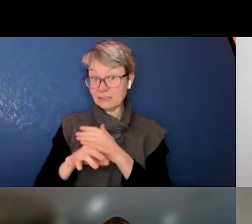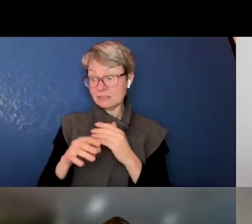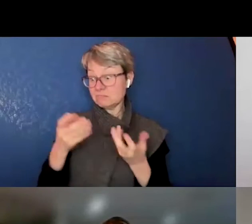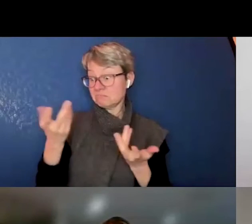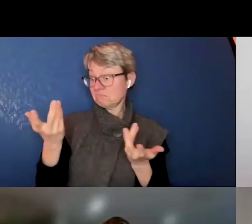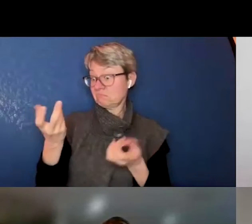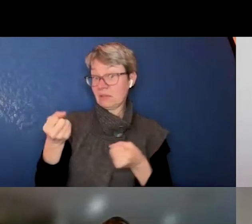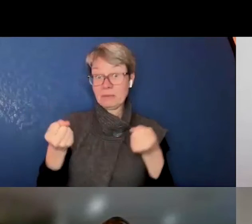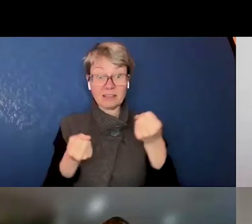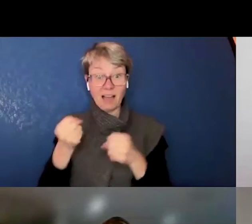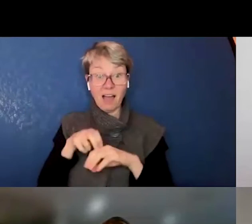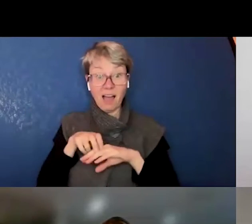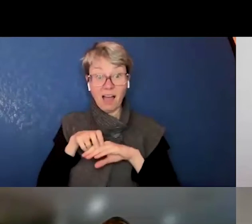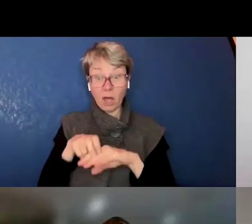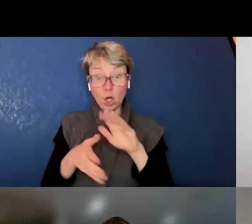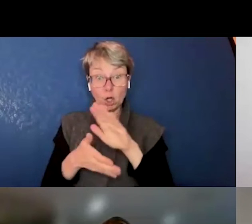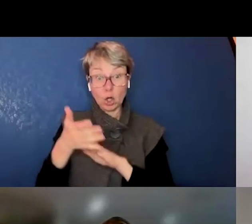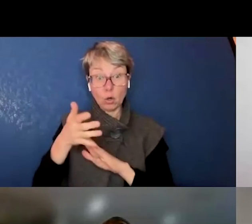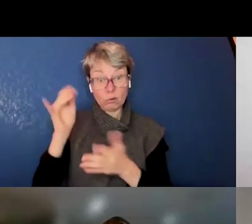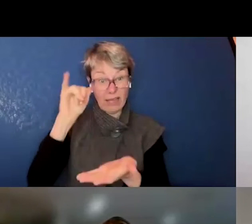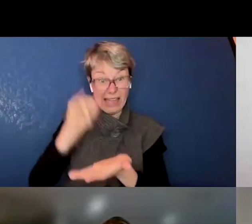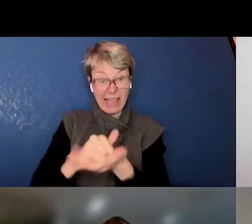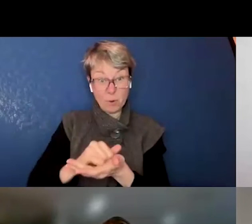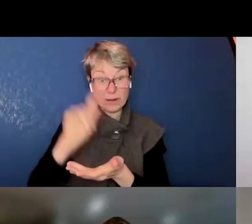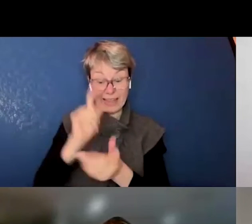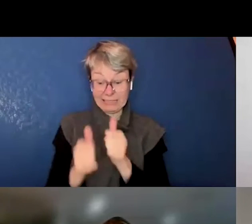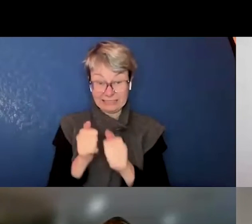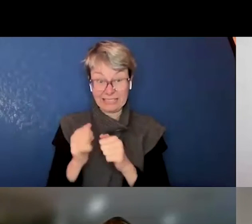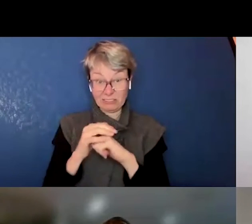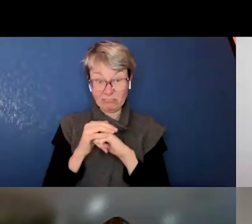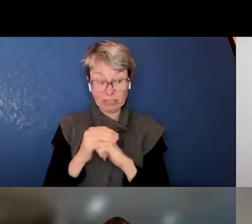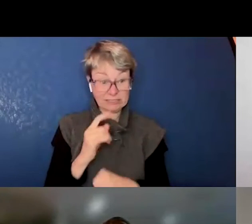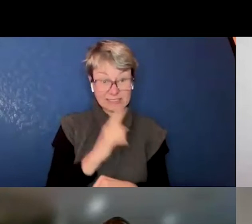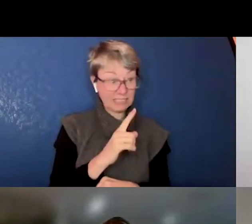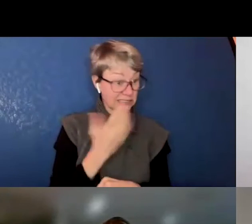saying I'm I'm I'm going now they've they've just taken me from school and I have to go and